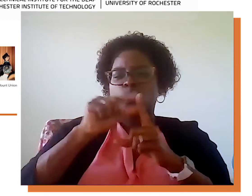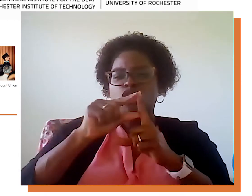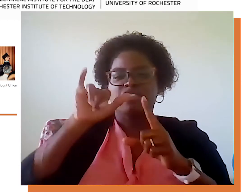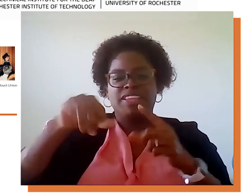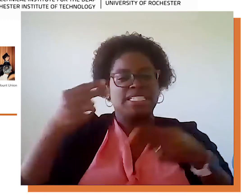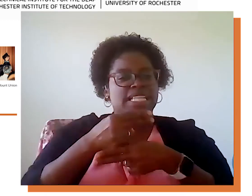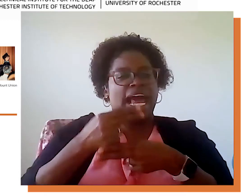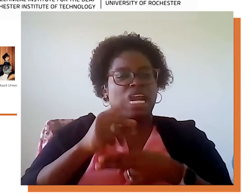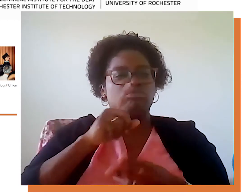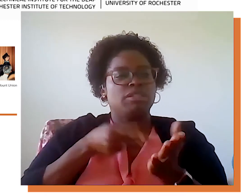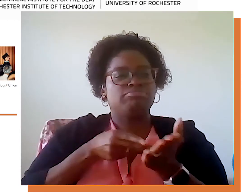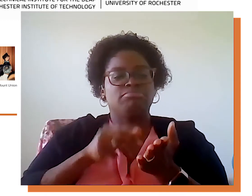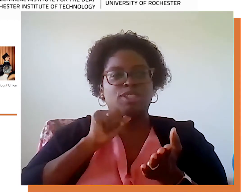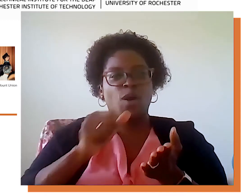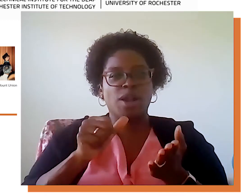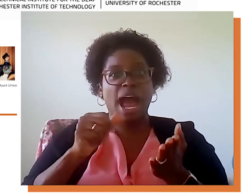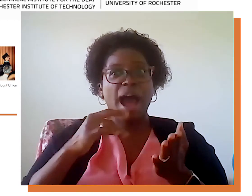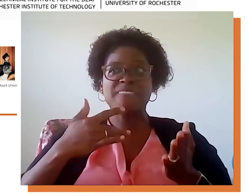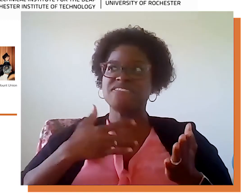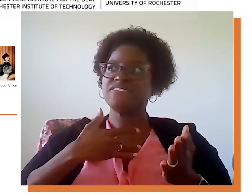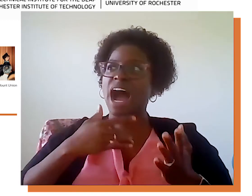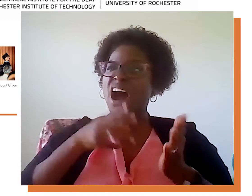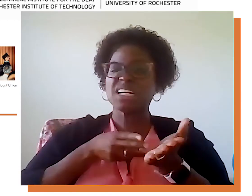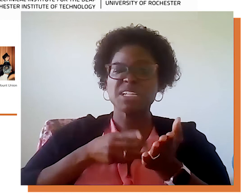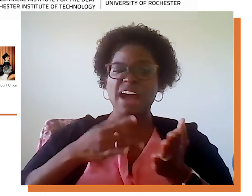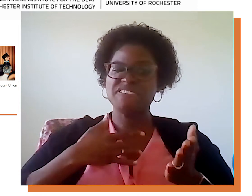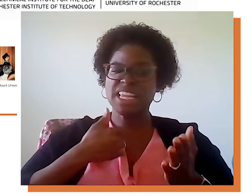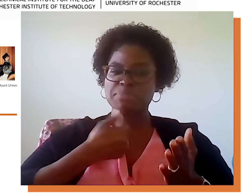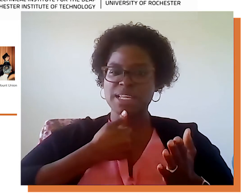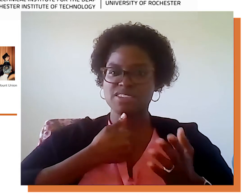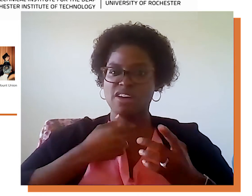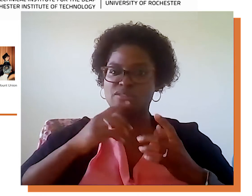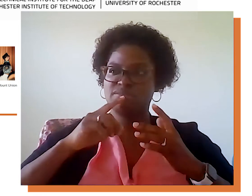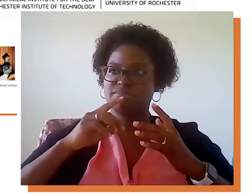I really don't have words for this slide, to be honest with you.